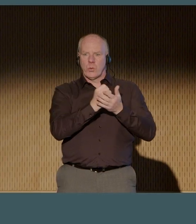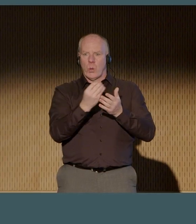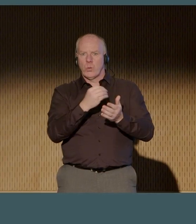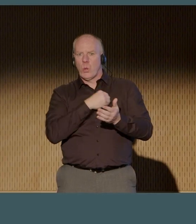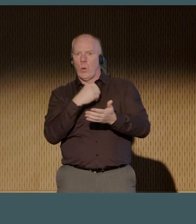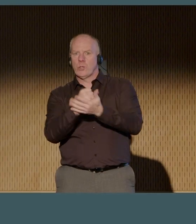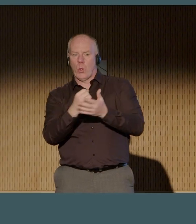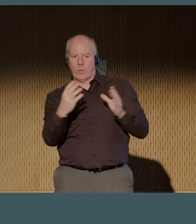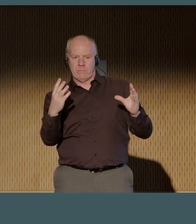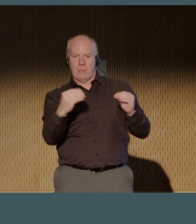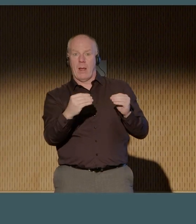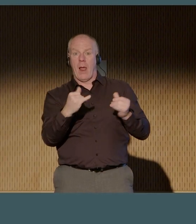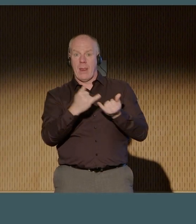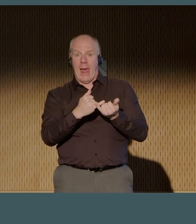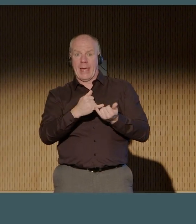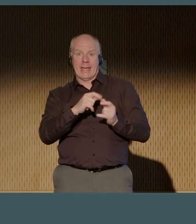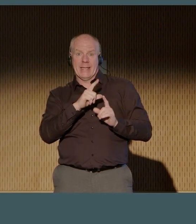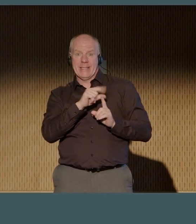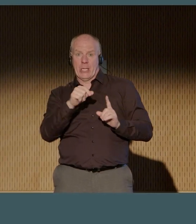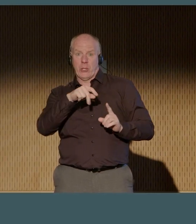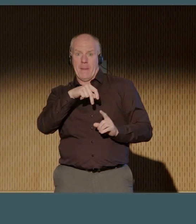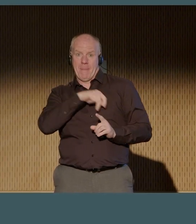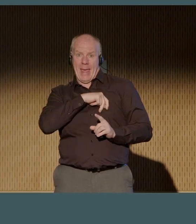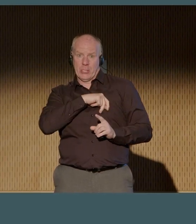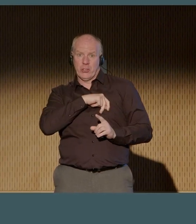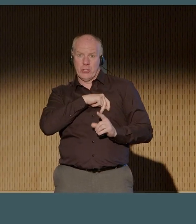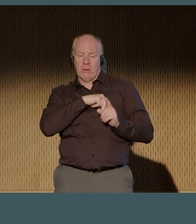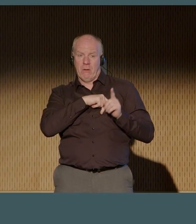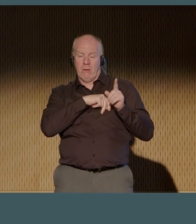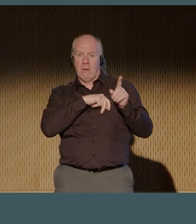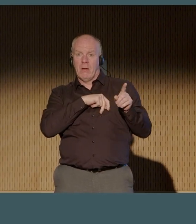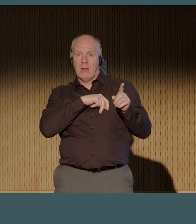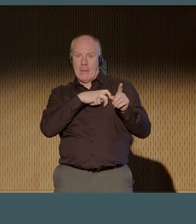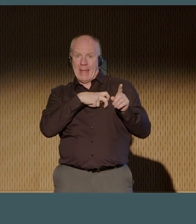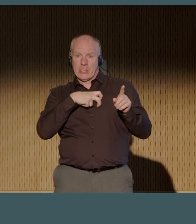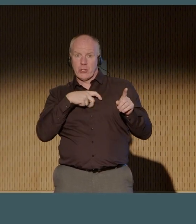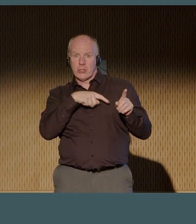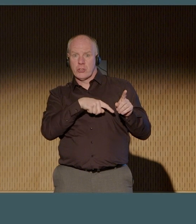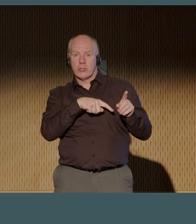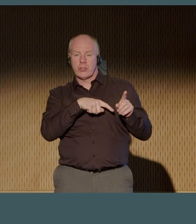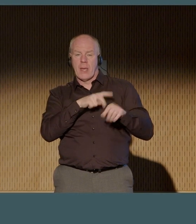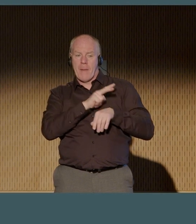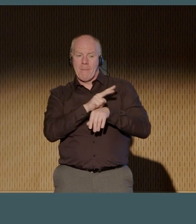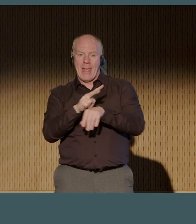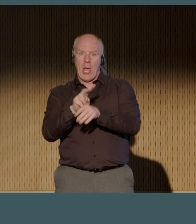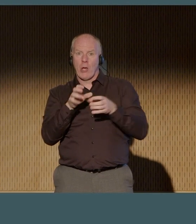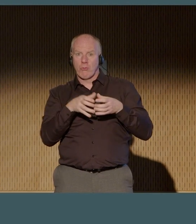with the digital badge, and the peer groups are often the thing that sustain people's engagement